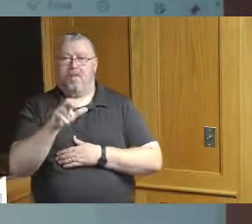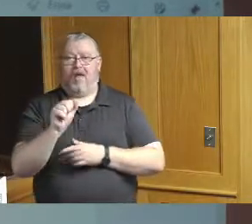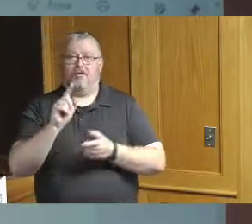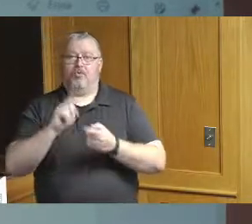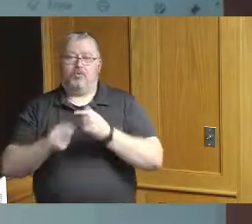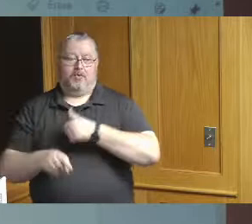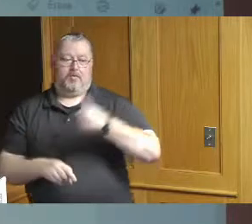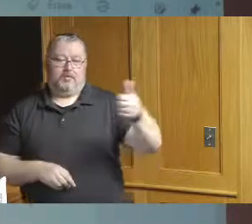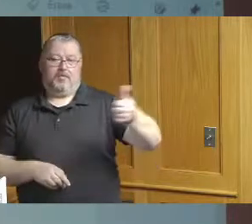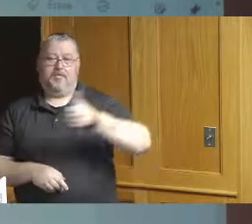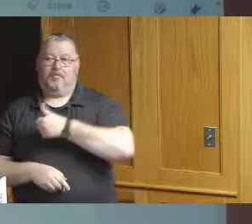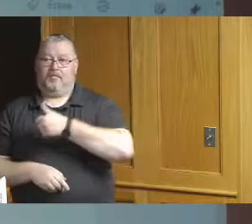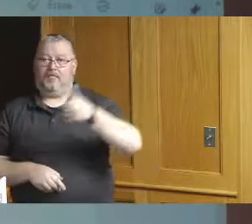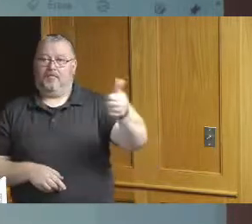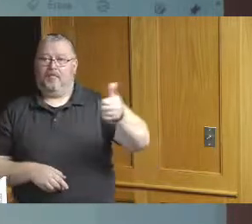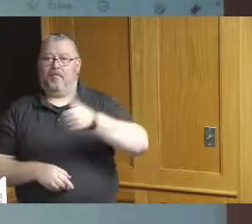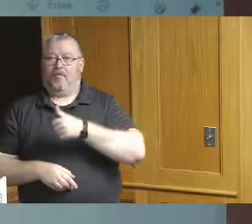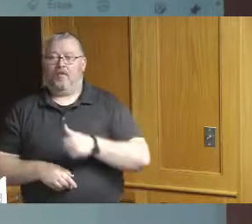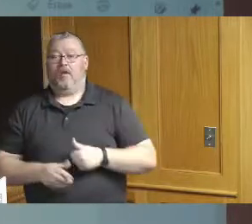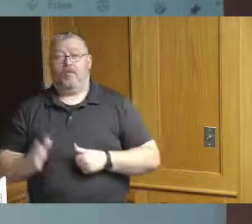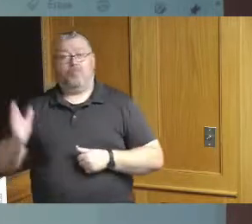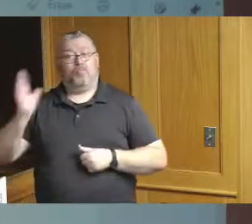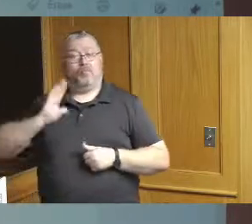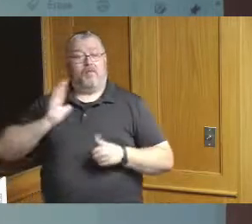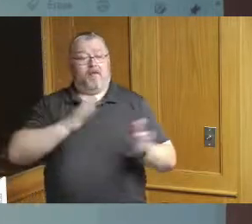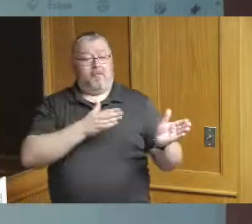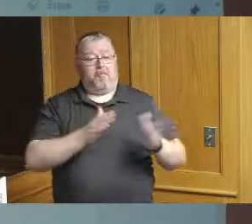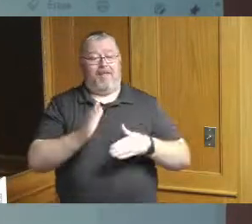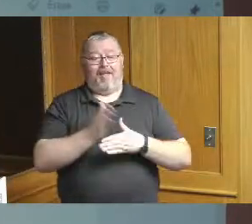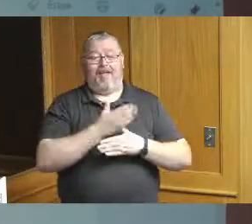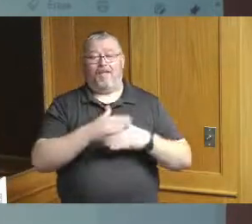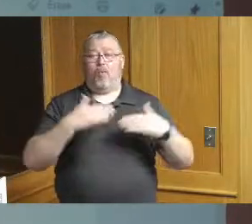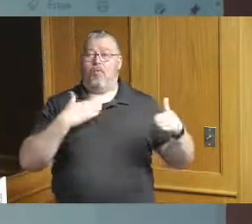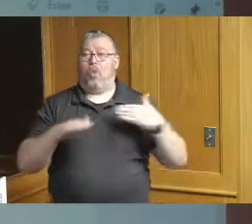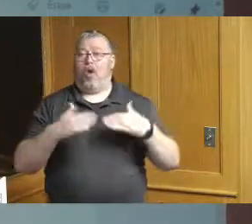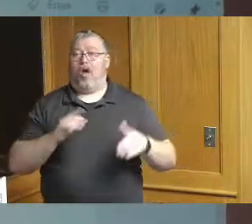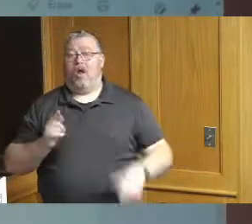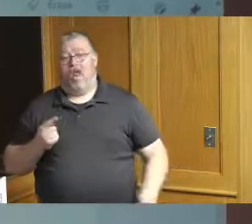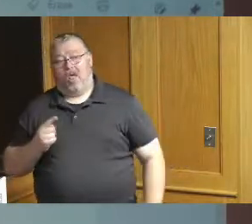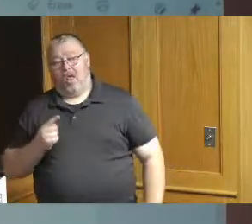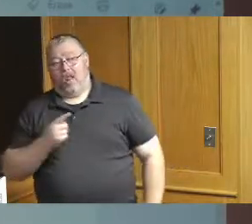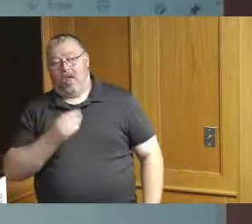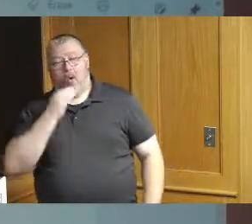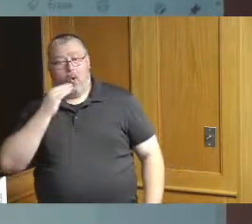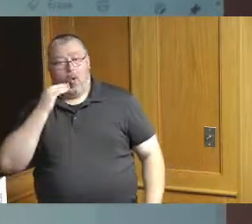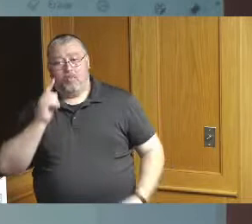their destination under the previous plan the average walk from their home to the bus stop